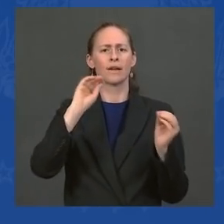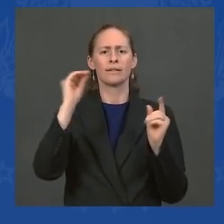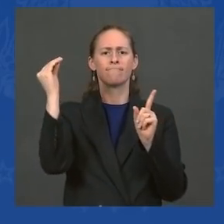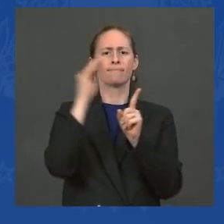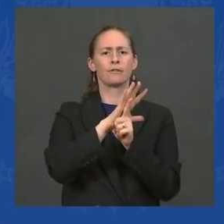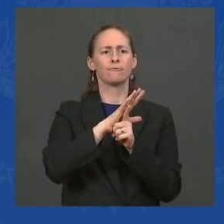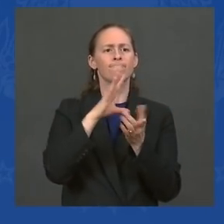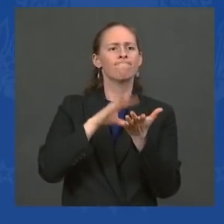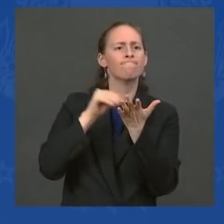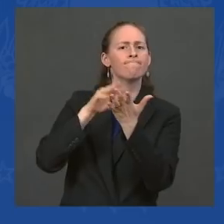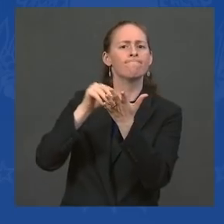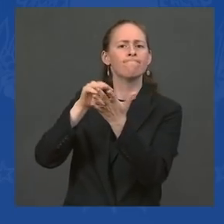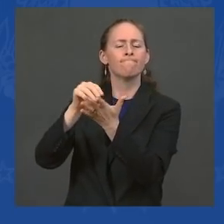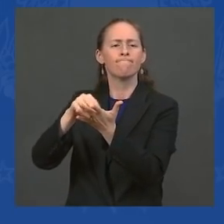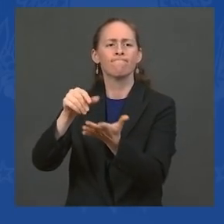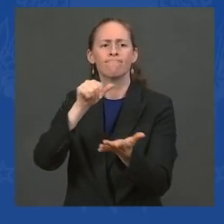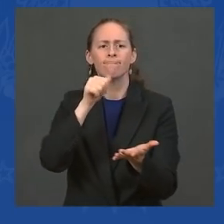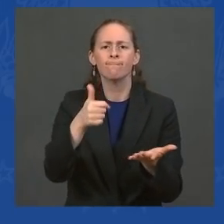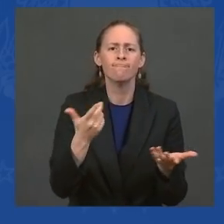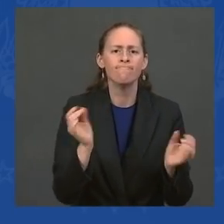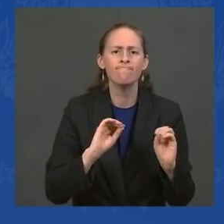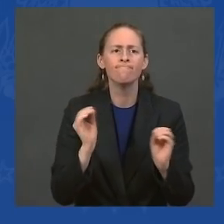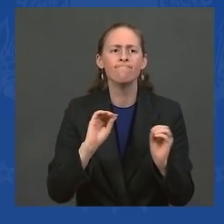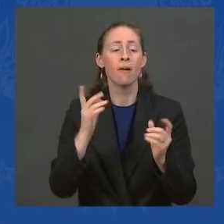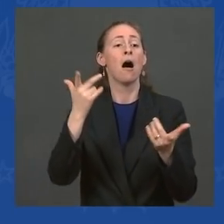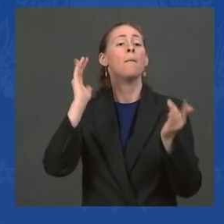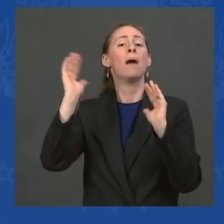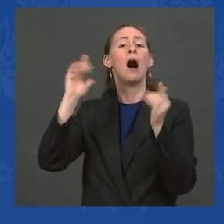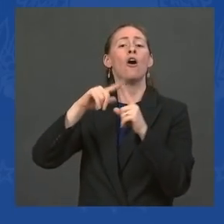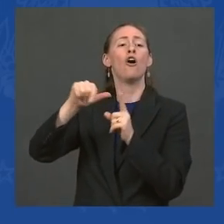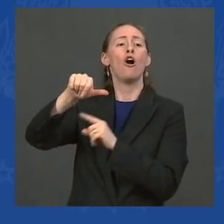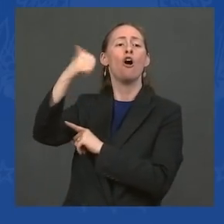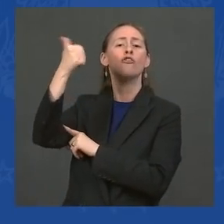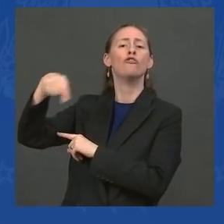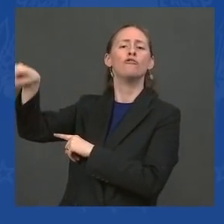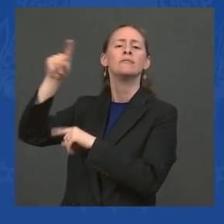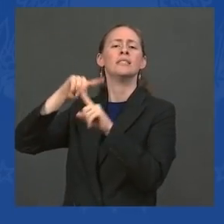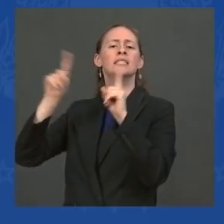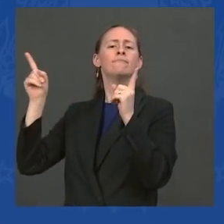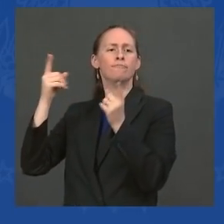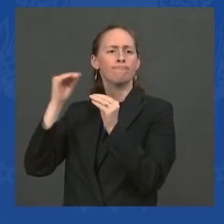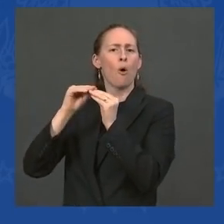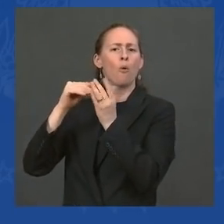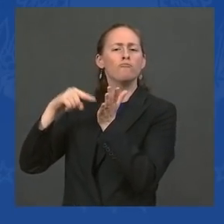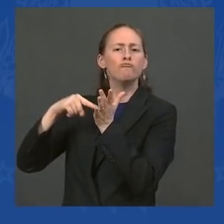than the child coming out of a middle-class household. And so, no matter what you say, you start them at the same age --